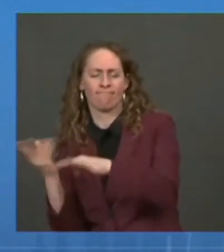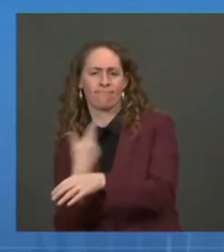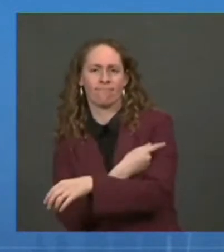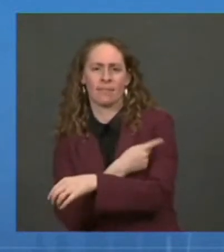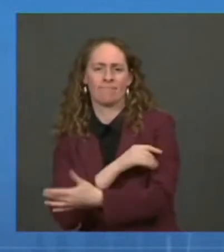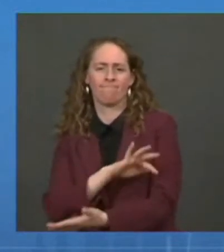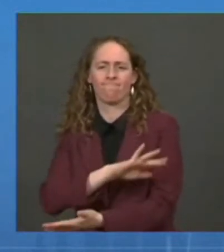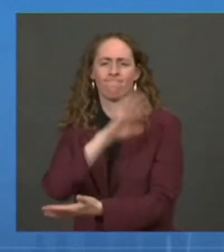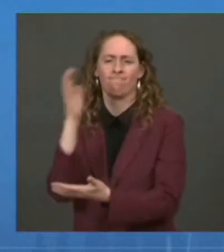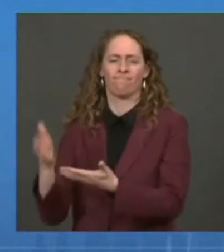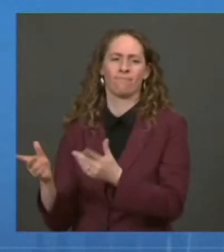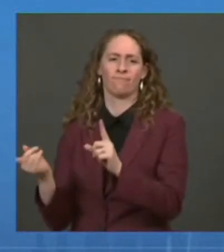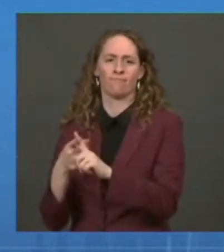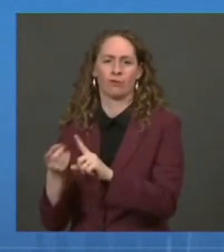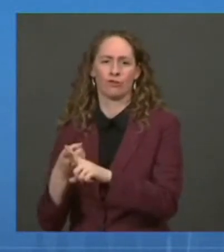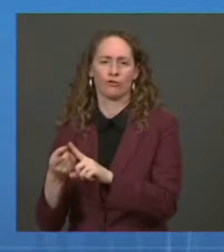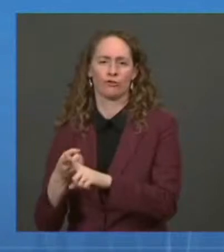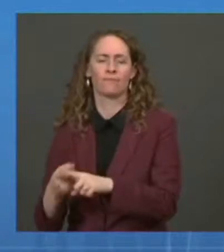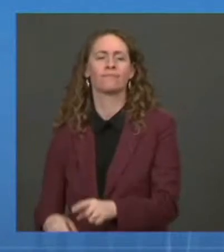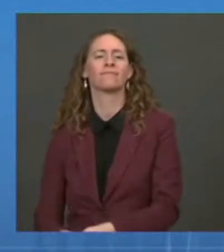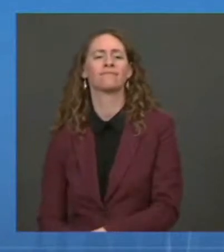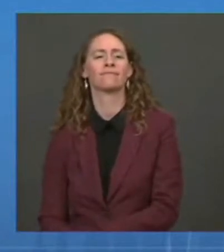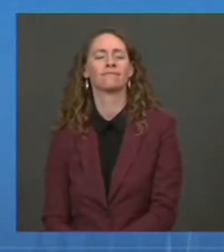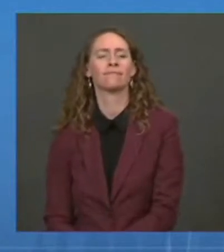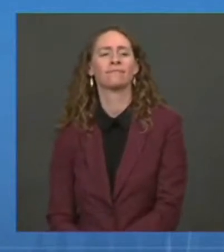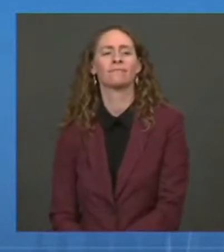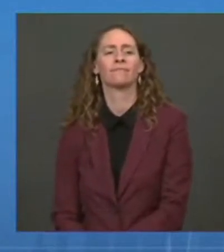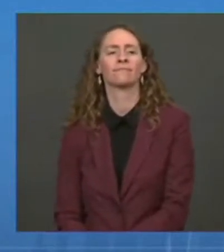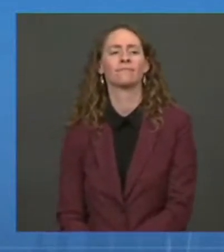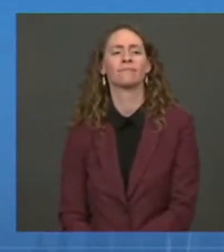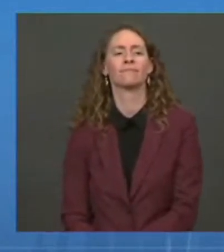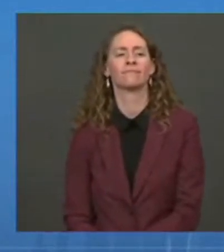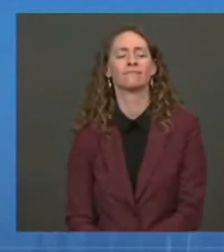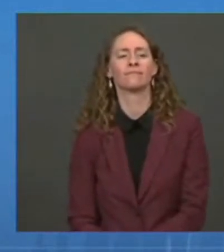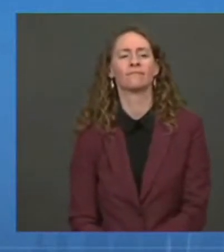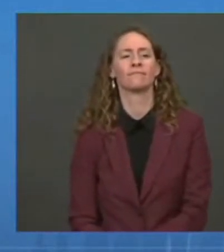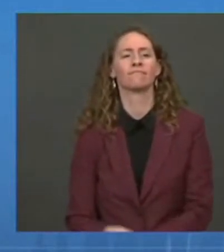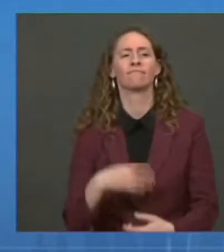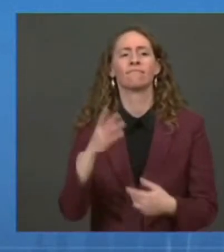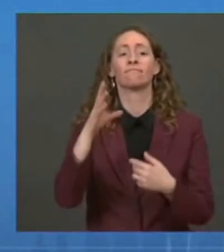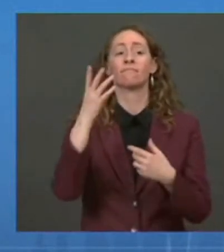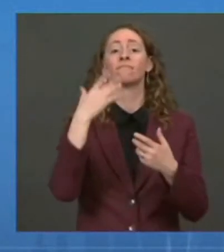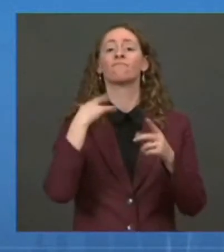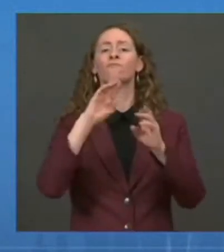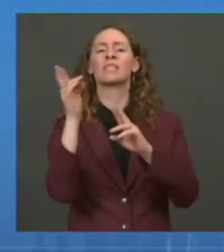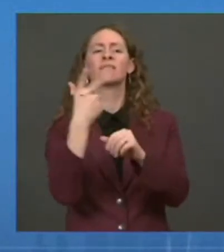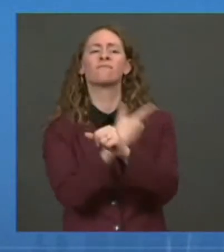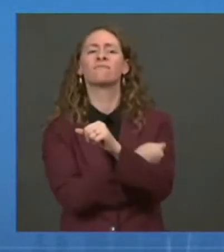MAKE FOR EXAMPLE A WILL YOU HAVE THE VACCINE AGAINST BOTH